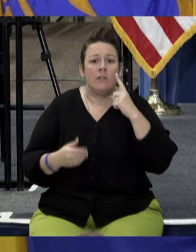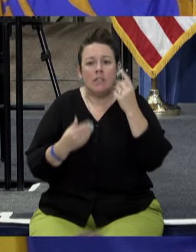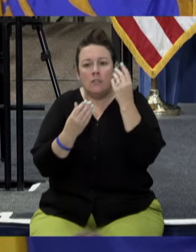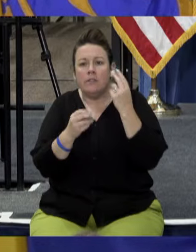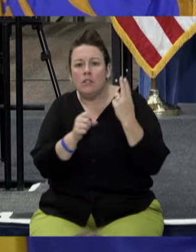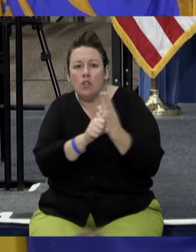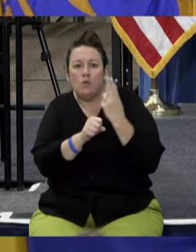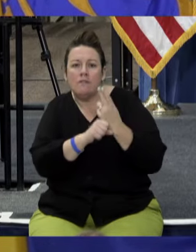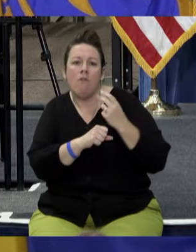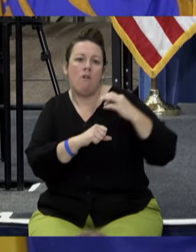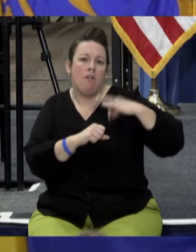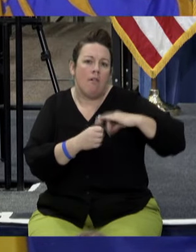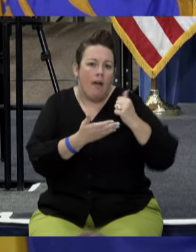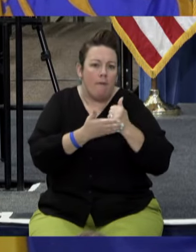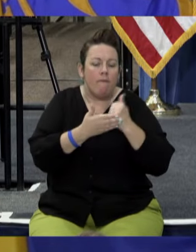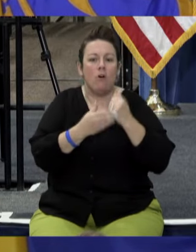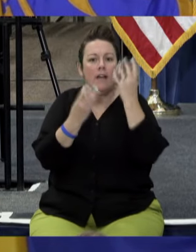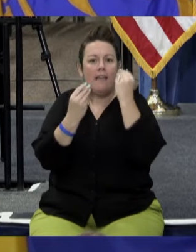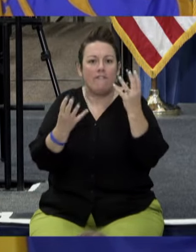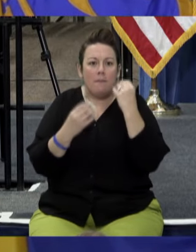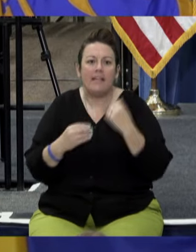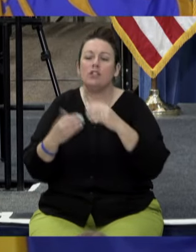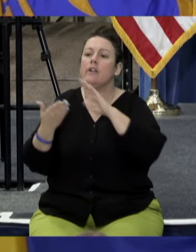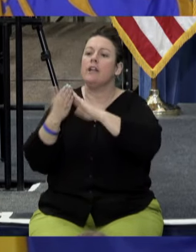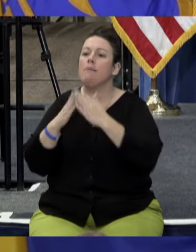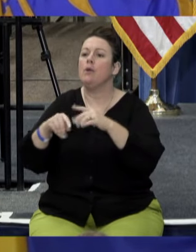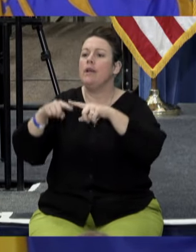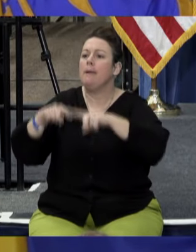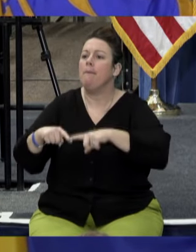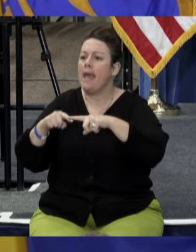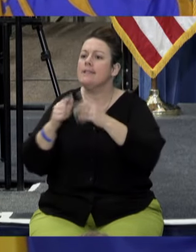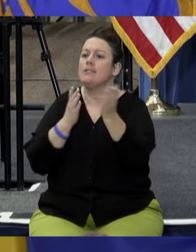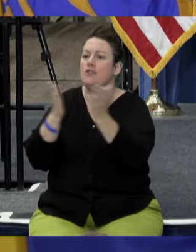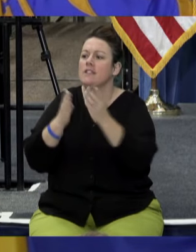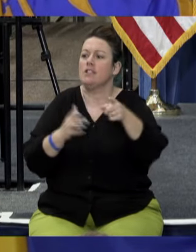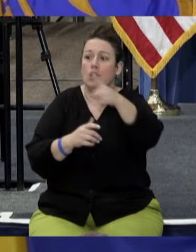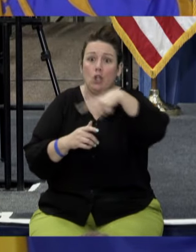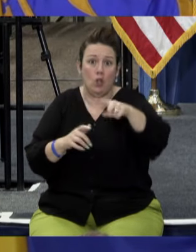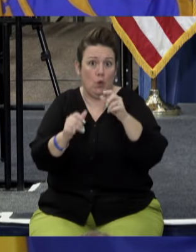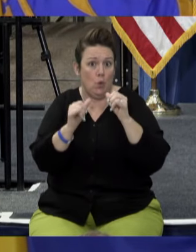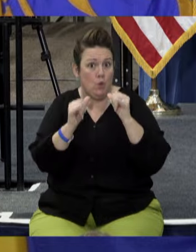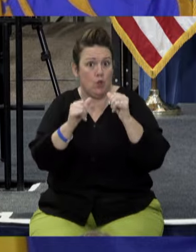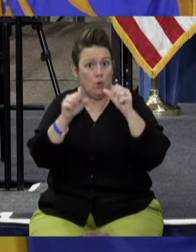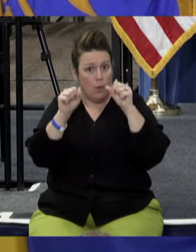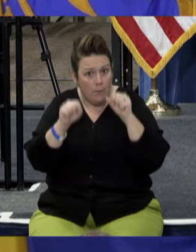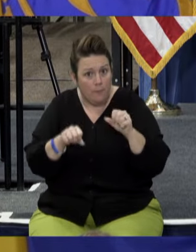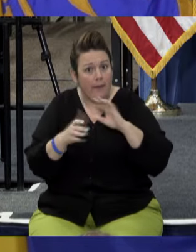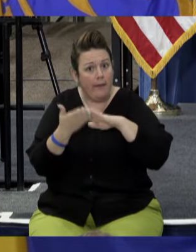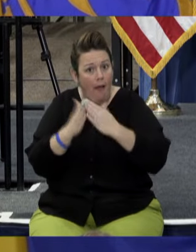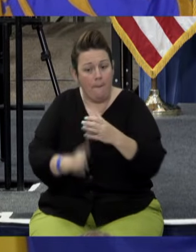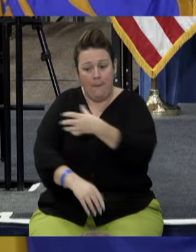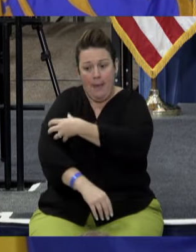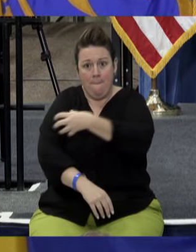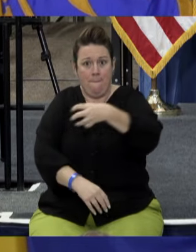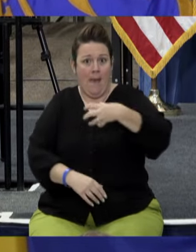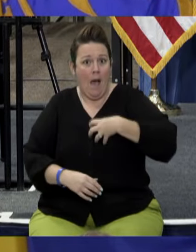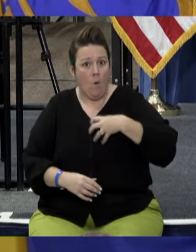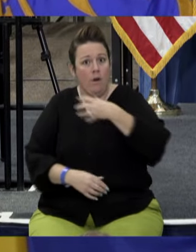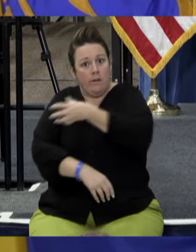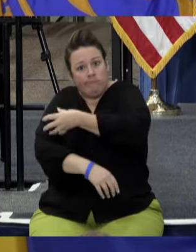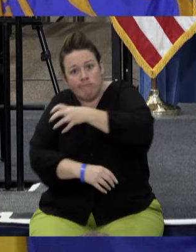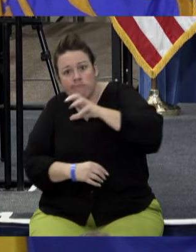supportive home and community-based services, so that you too will become empowered and evolve into